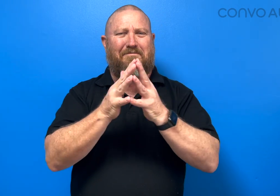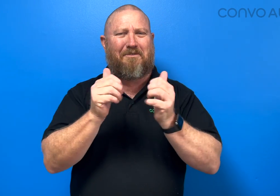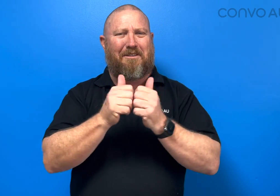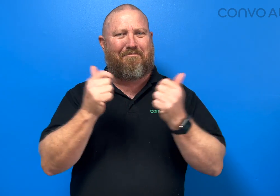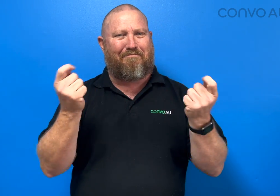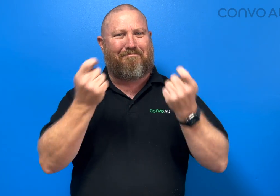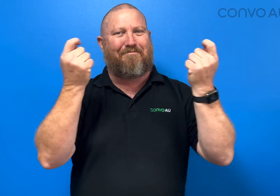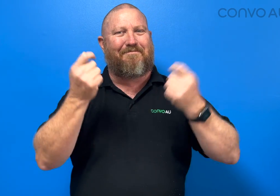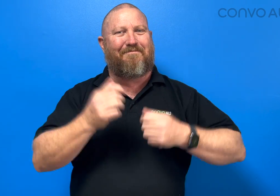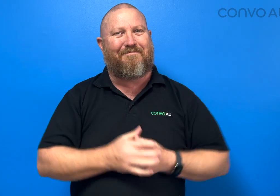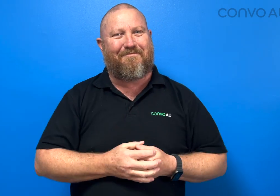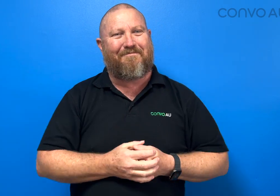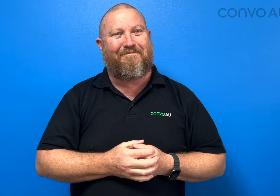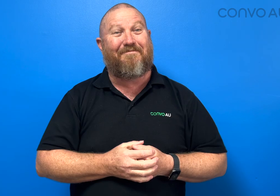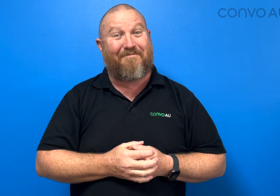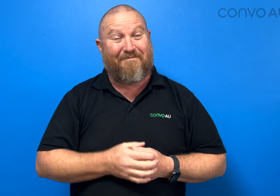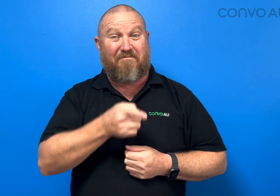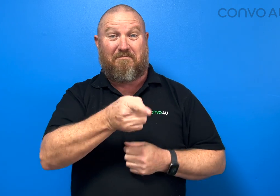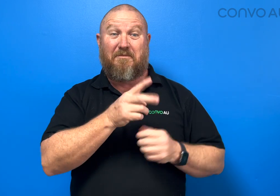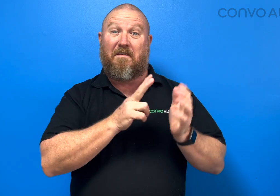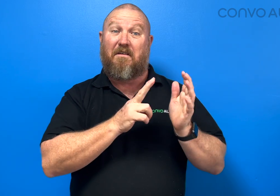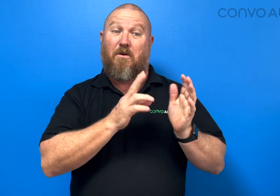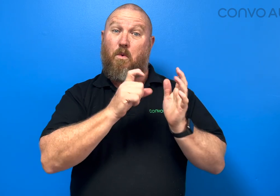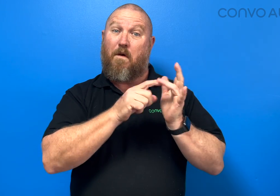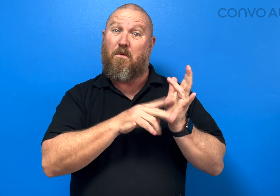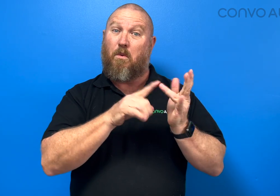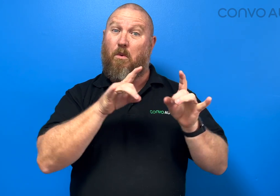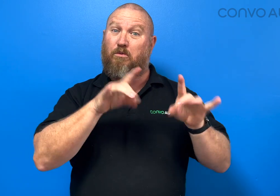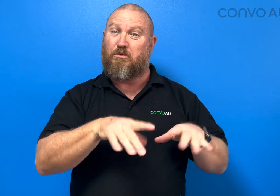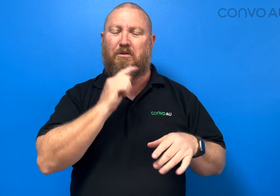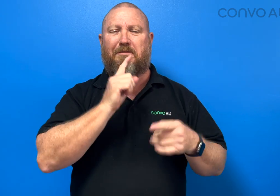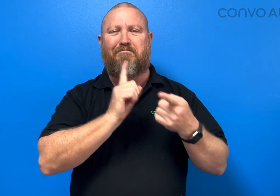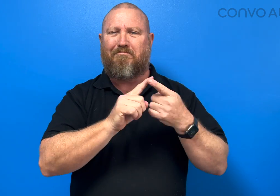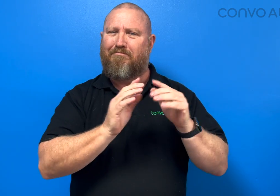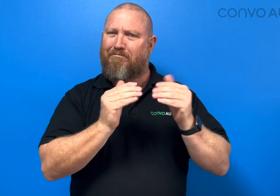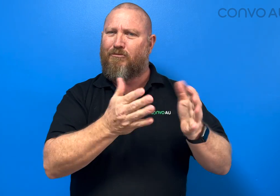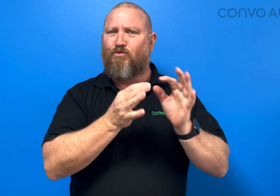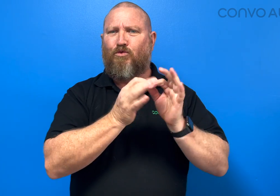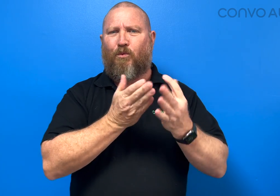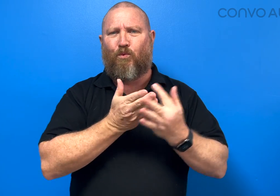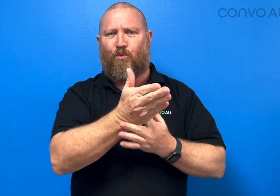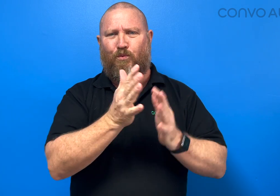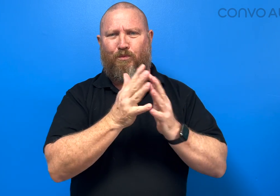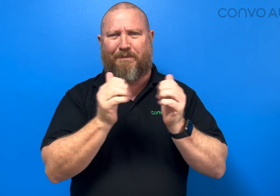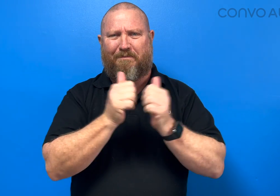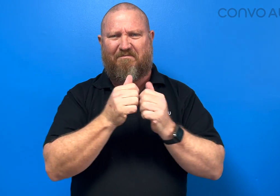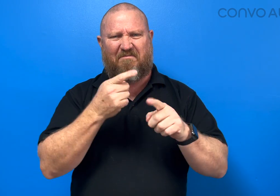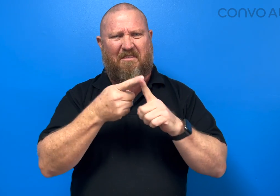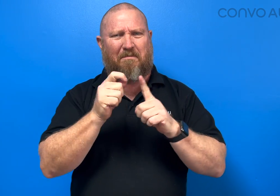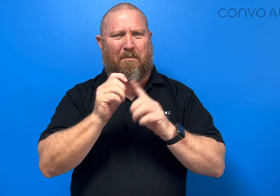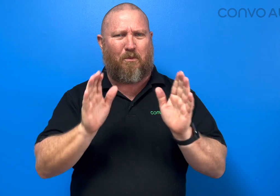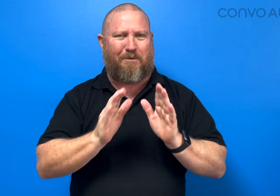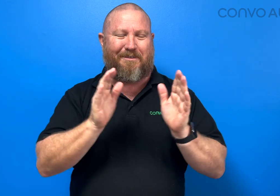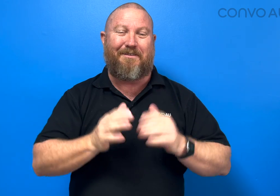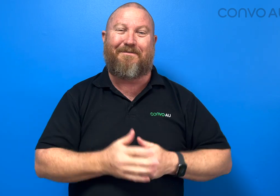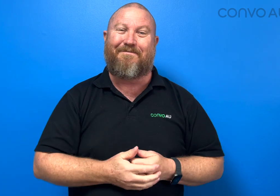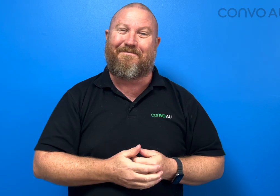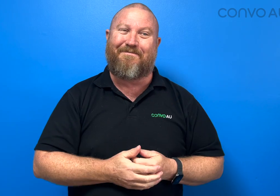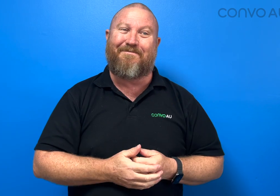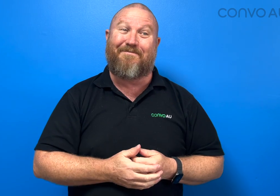This weekend is Easter Weekend and we will continue to provide Video Interpreting Services through this public holiday.